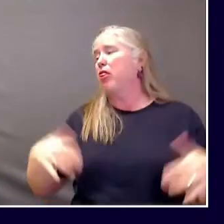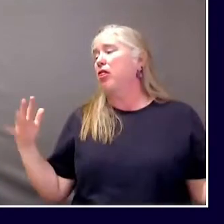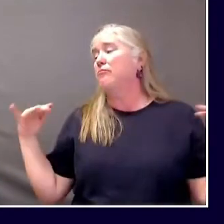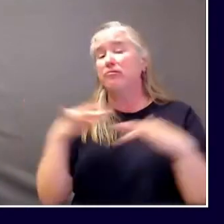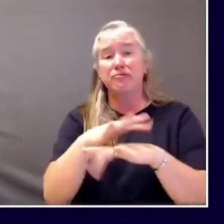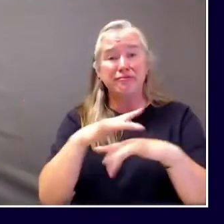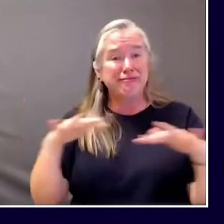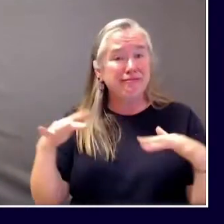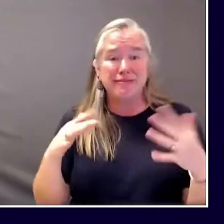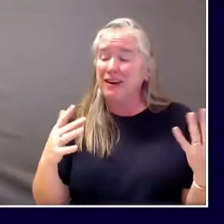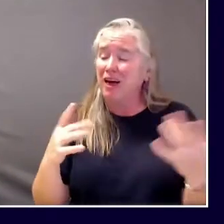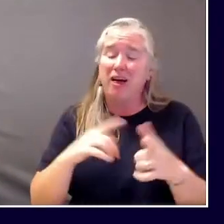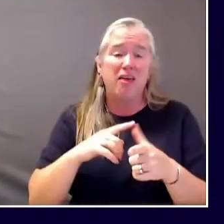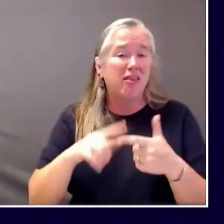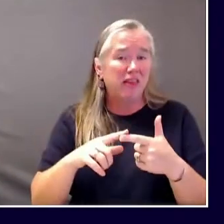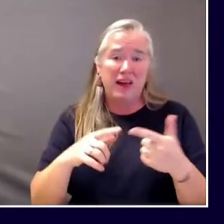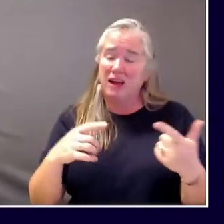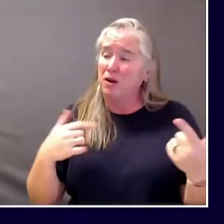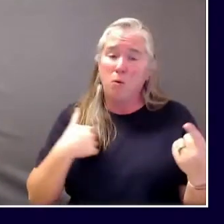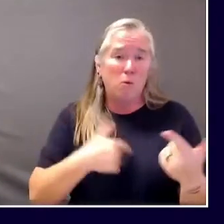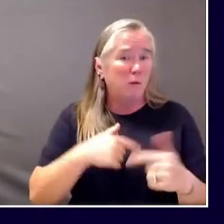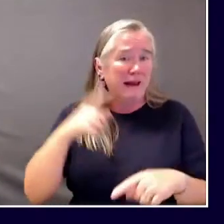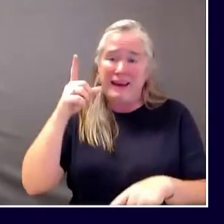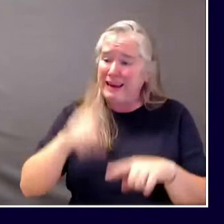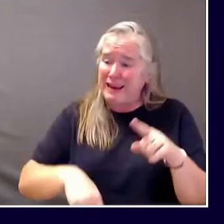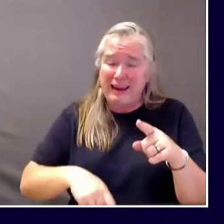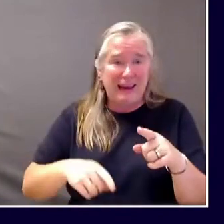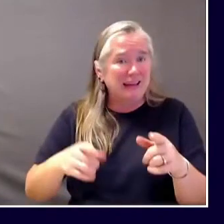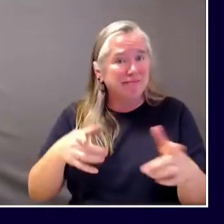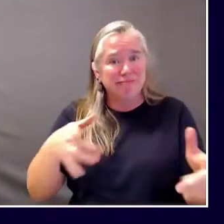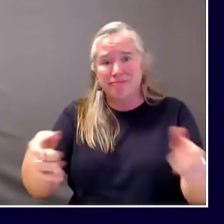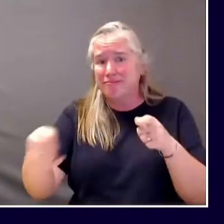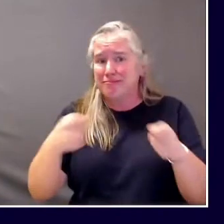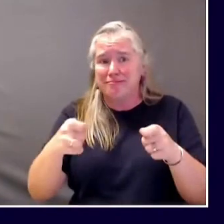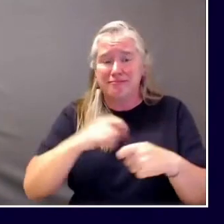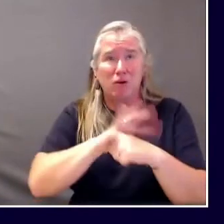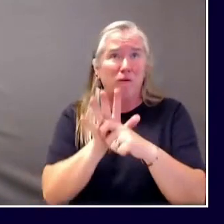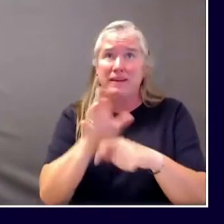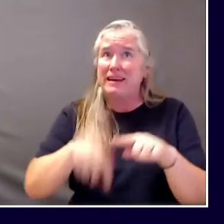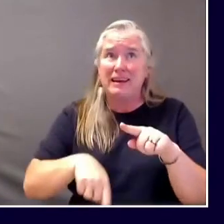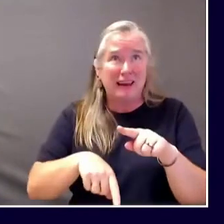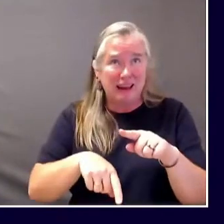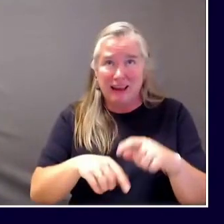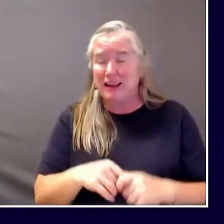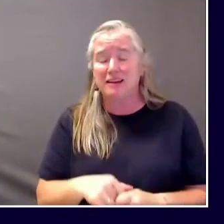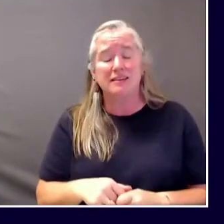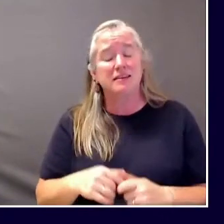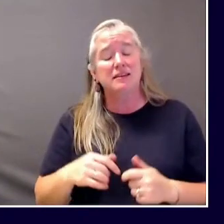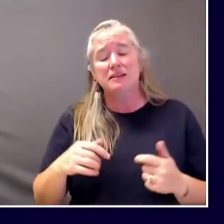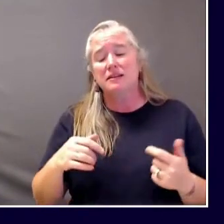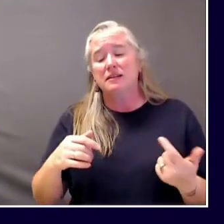frequently we will not be able